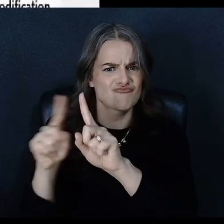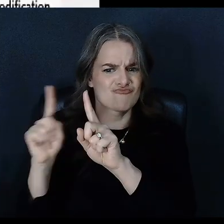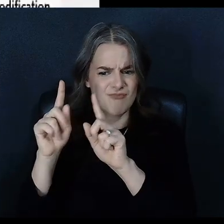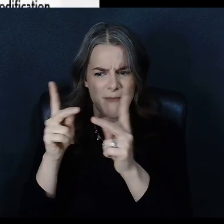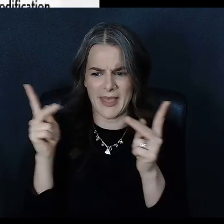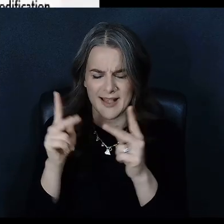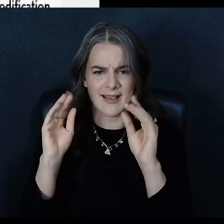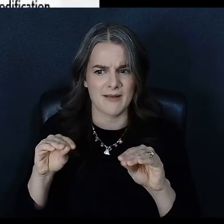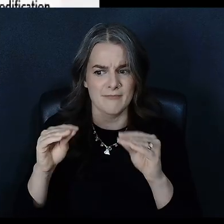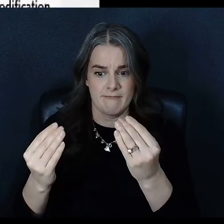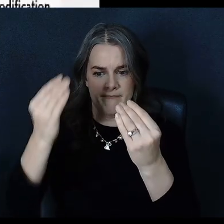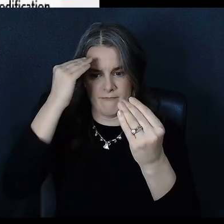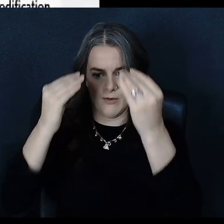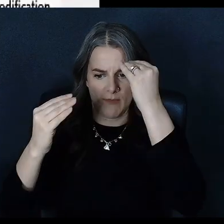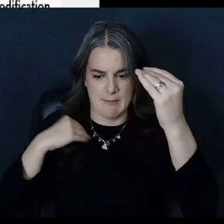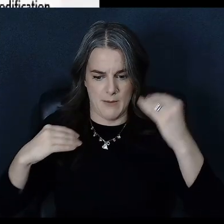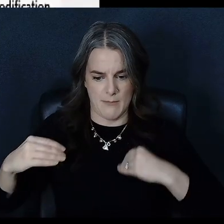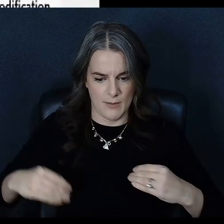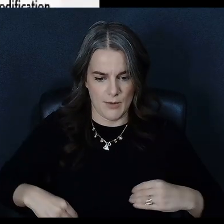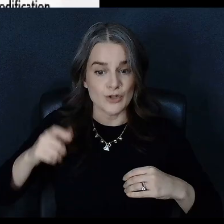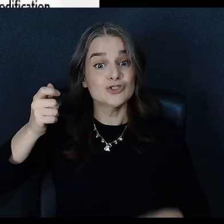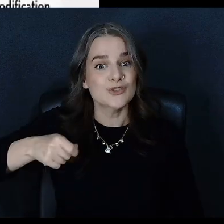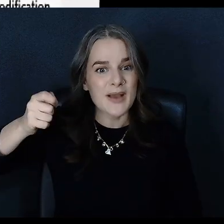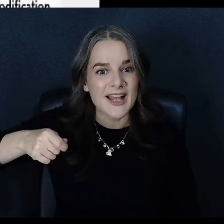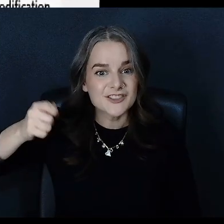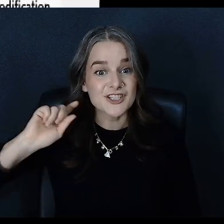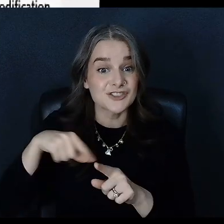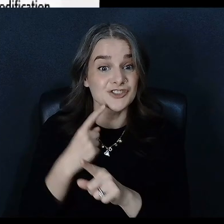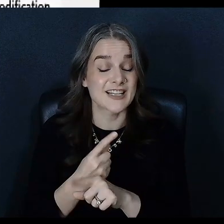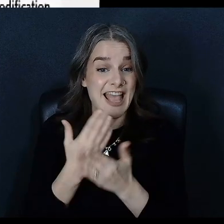So consider that it's not just about someone's hand. It could be any spot on them.